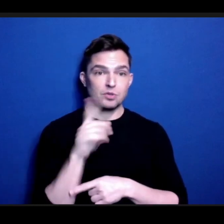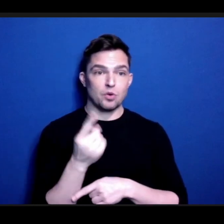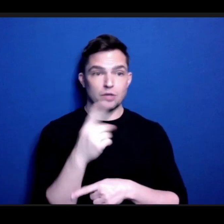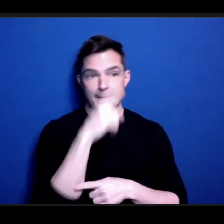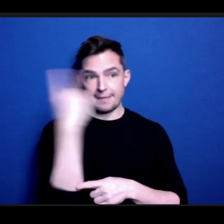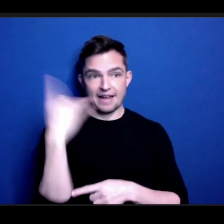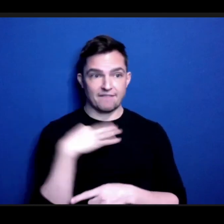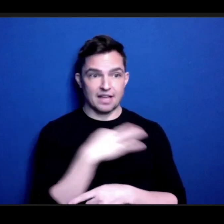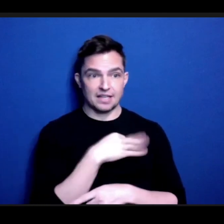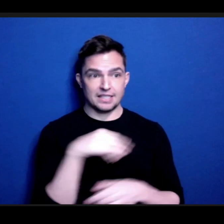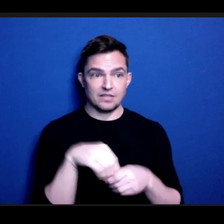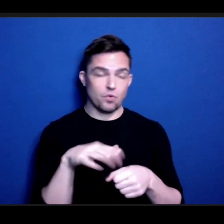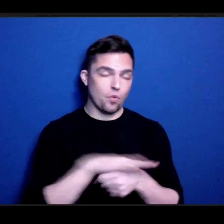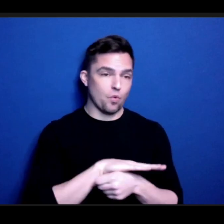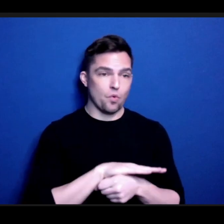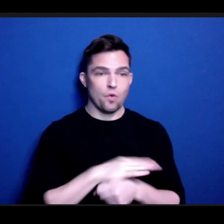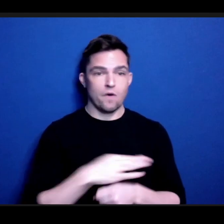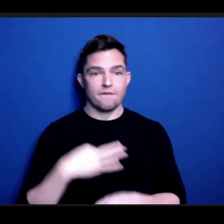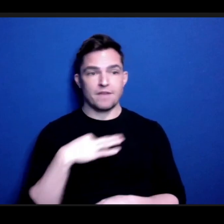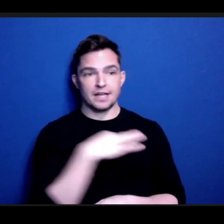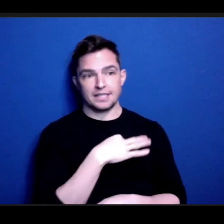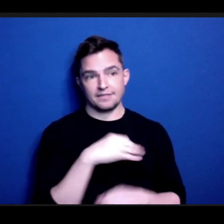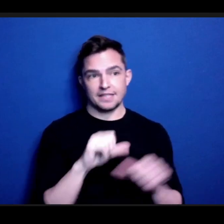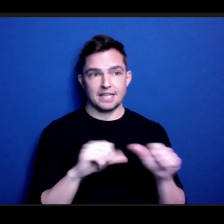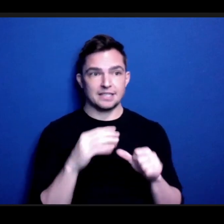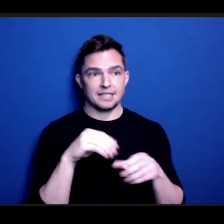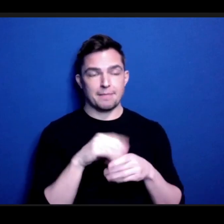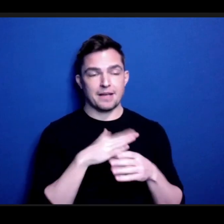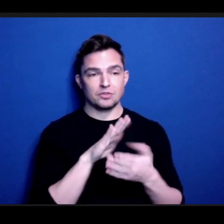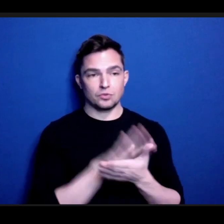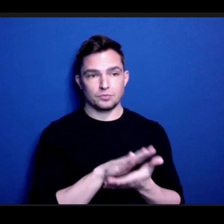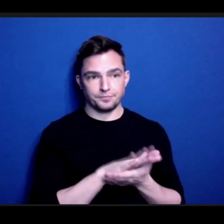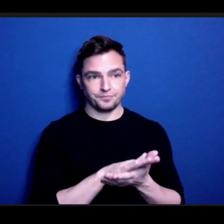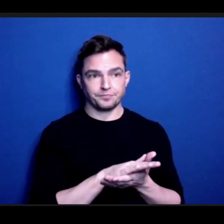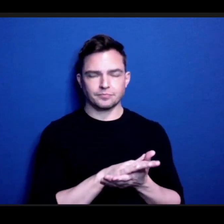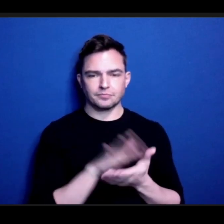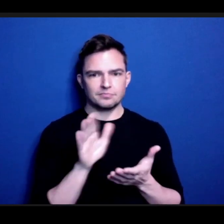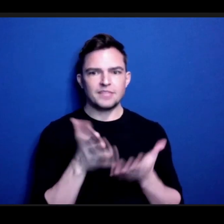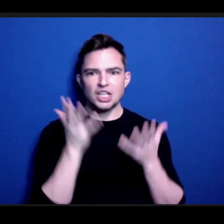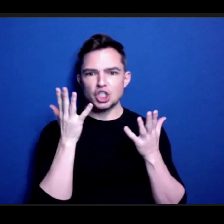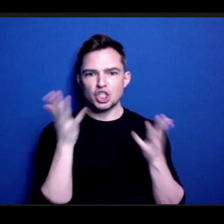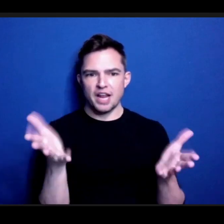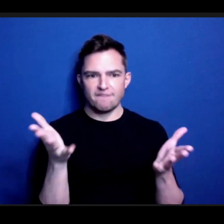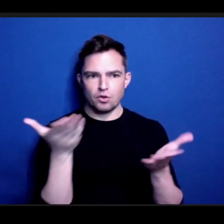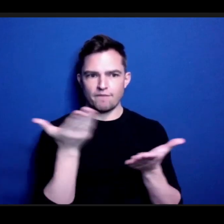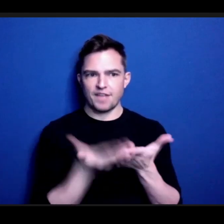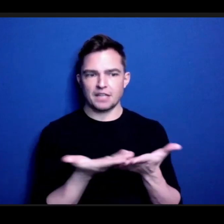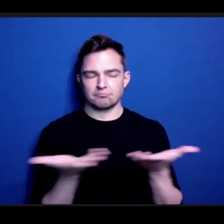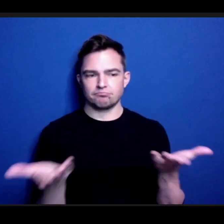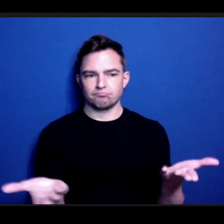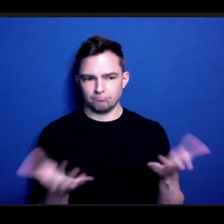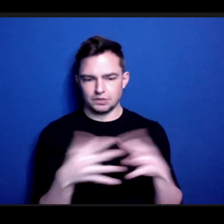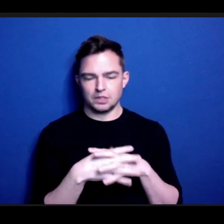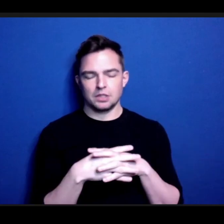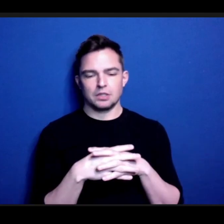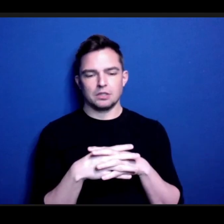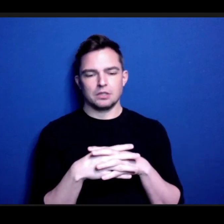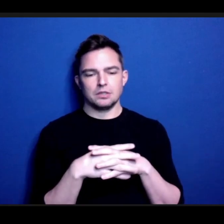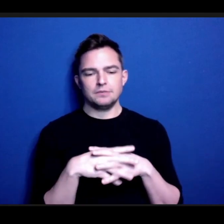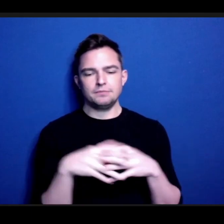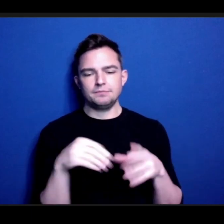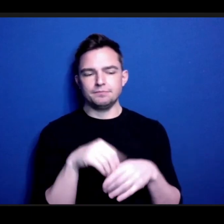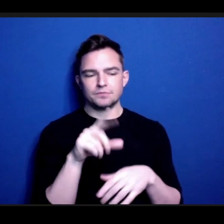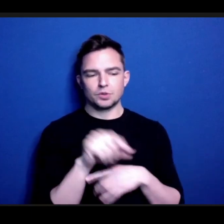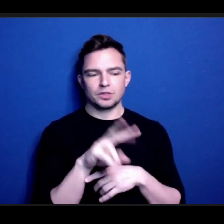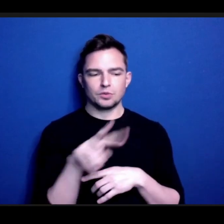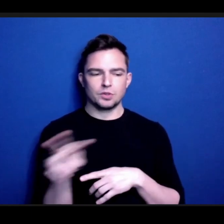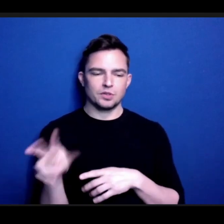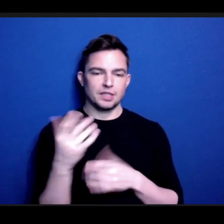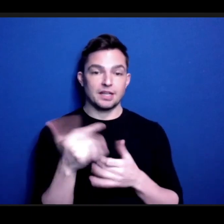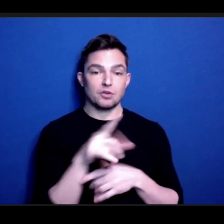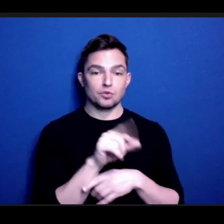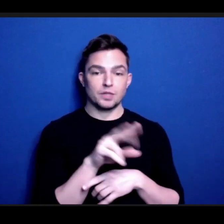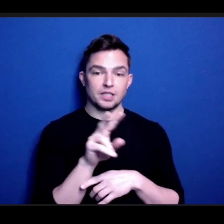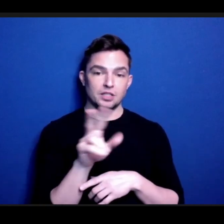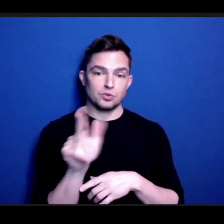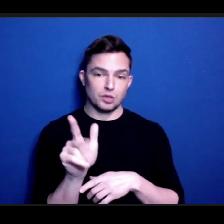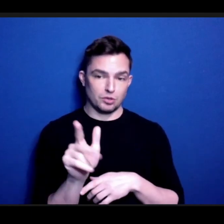the entire faculty of science at my institution, which is a shameful fact in 2022 and now 2023,